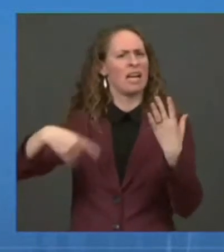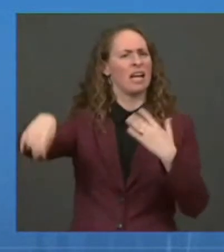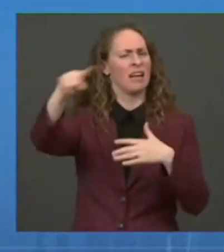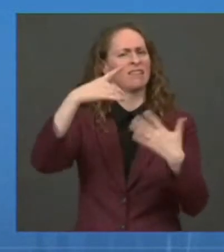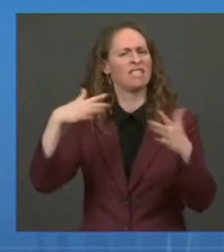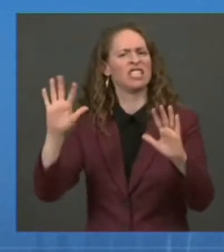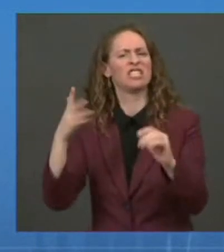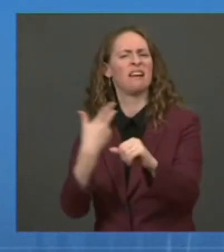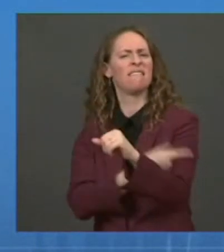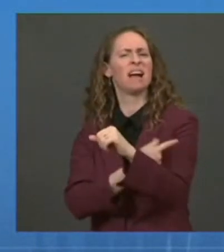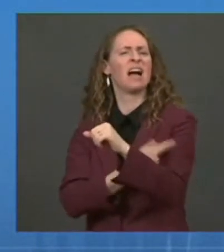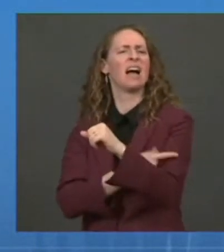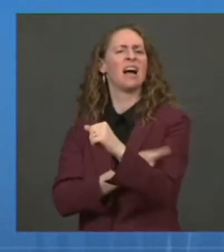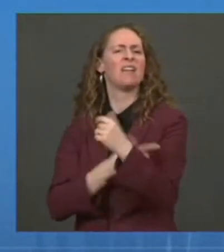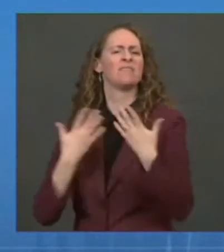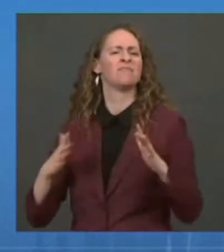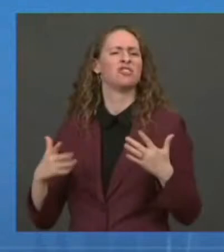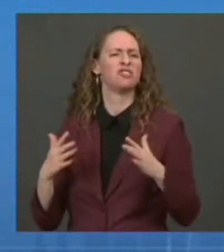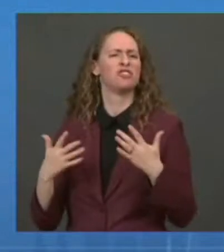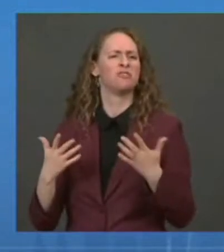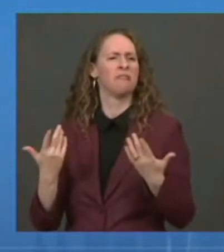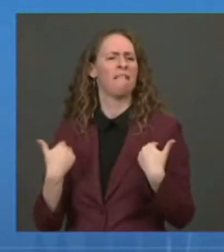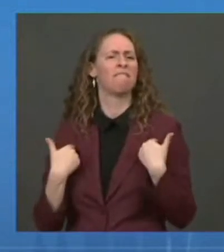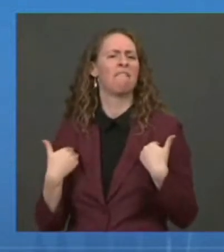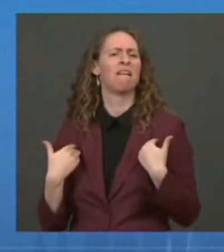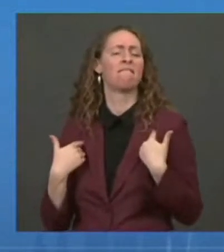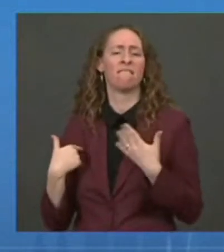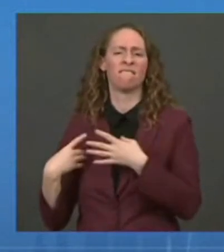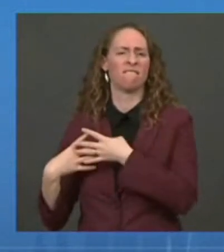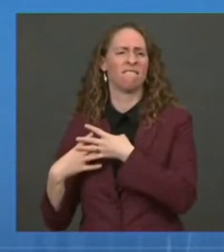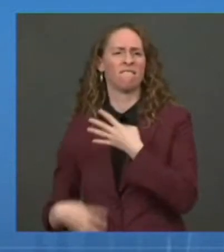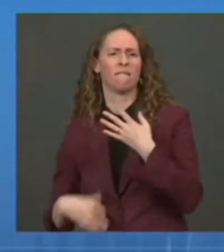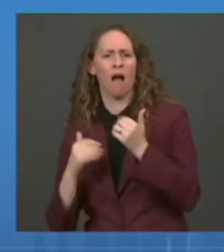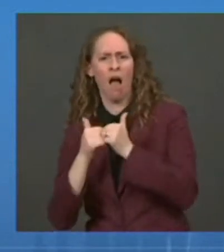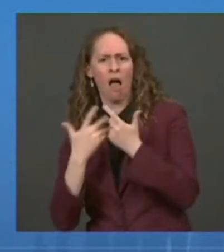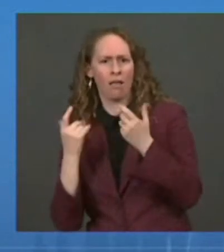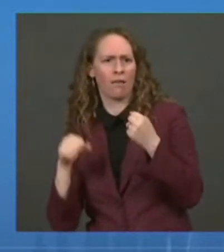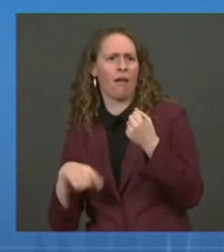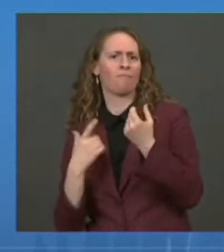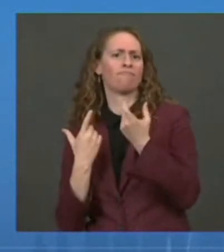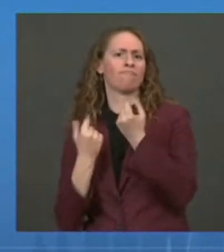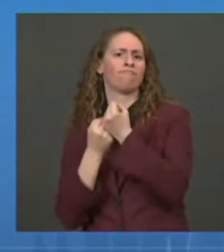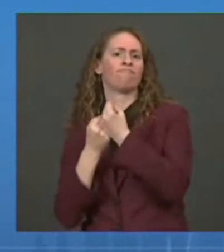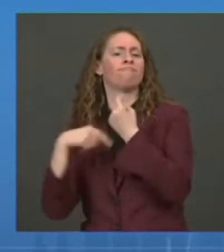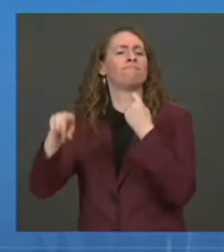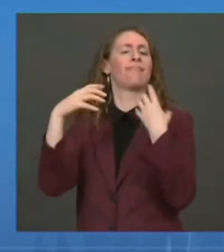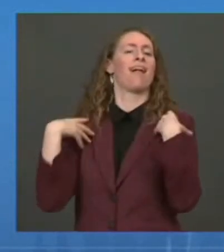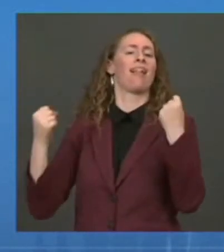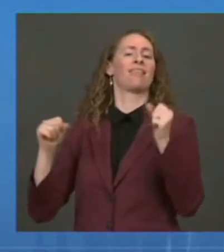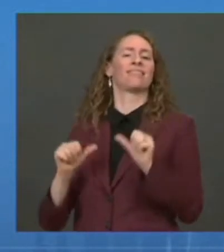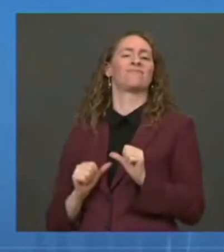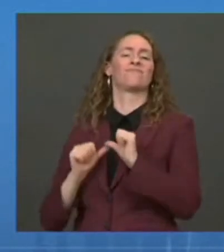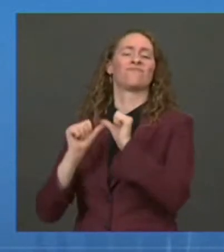FULLY VACCINATED AND WE HAVE THE TOOLS AND THE KNOW HOW WE